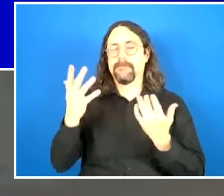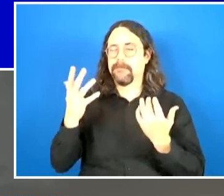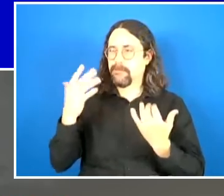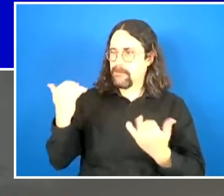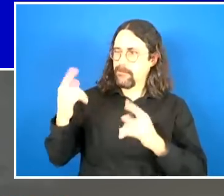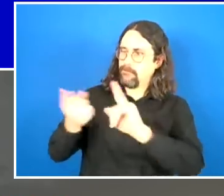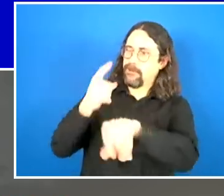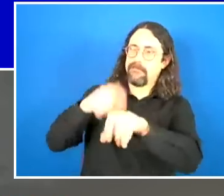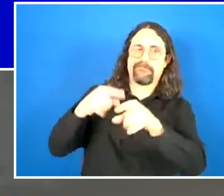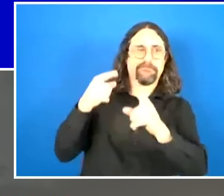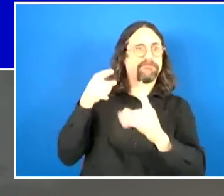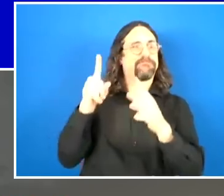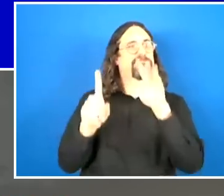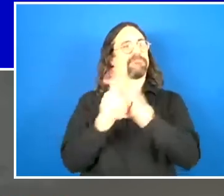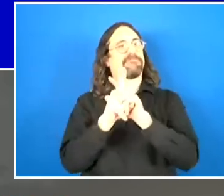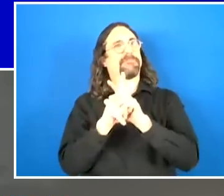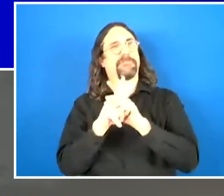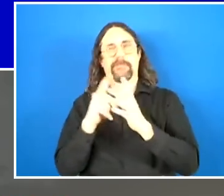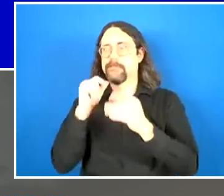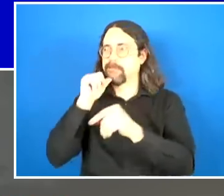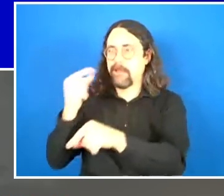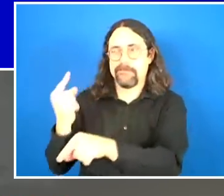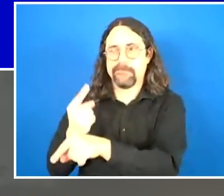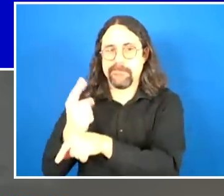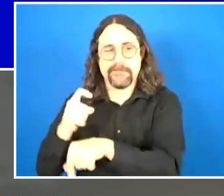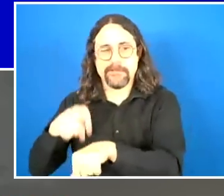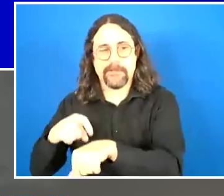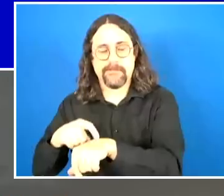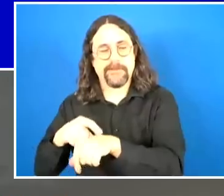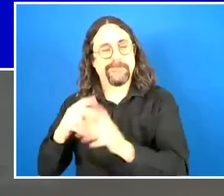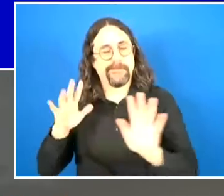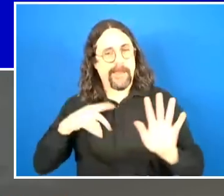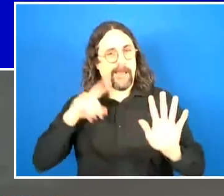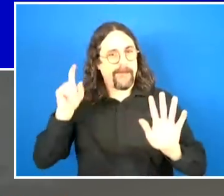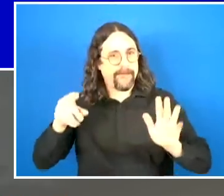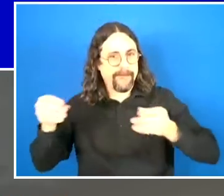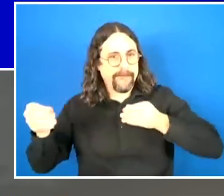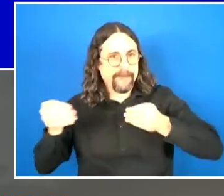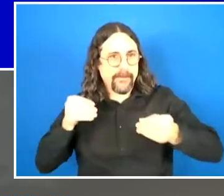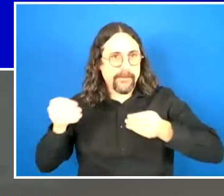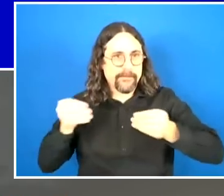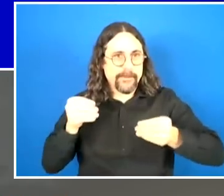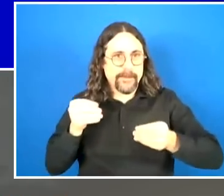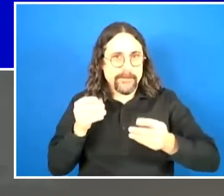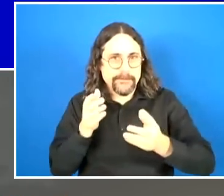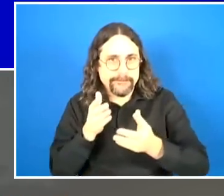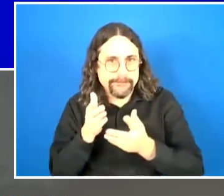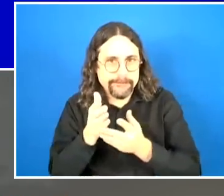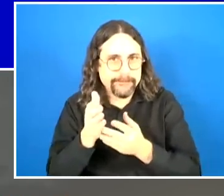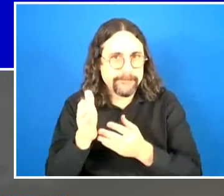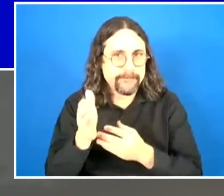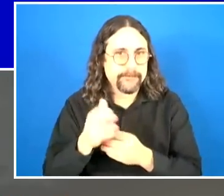AND THE PAIN IT'S INFLICTING ON TO CHILDREN'S FIAMLSIE HAS TO BETENAK INTO ACCOUNT.